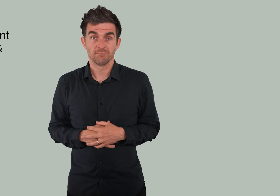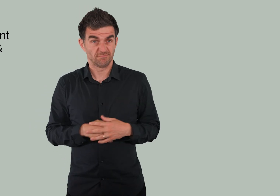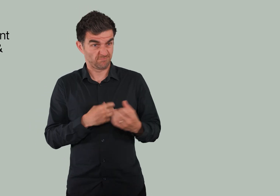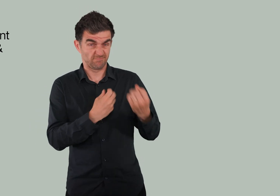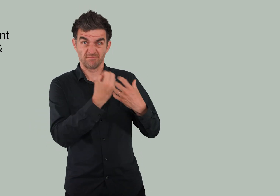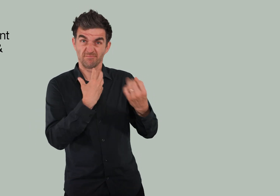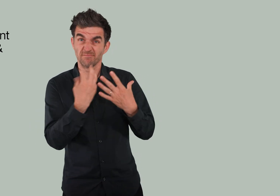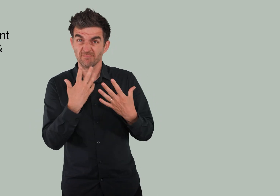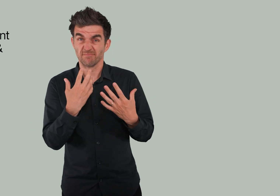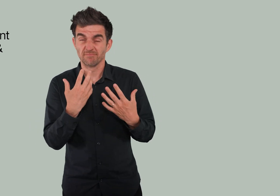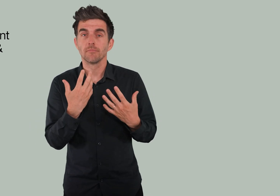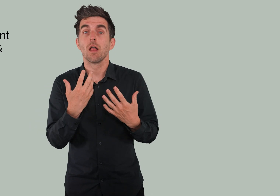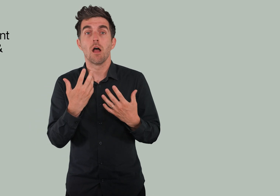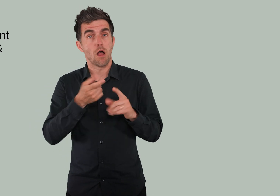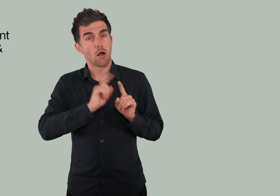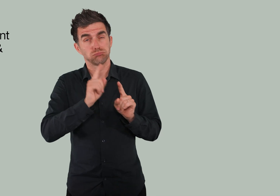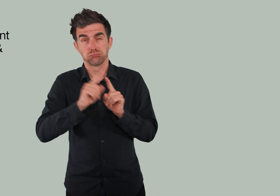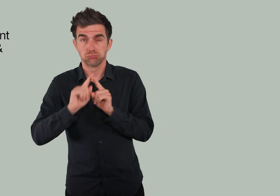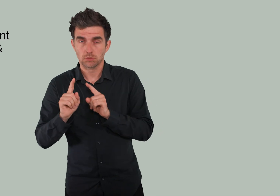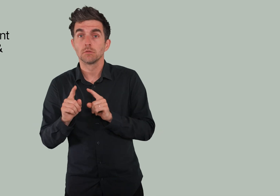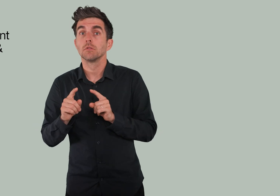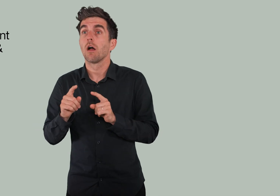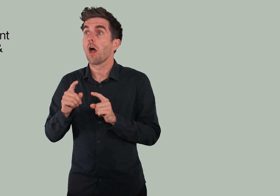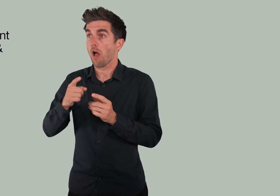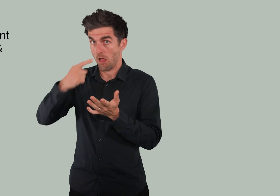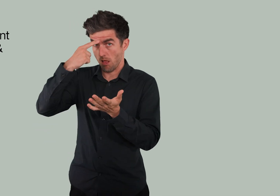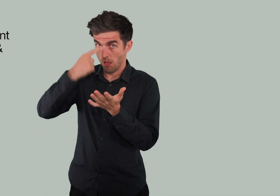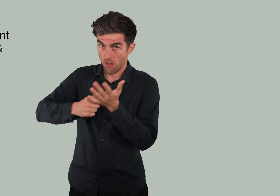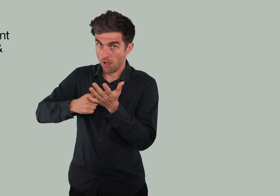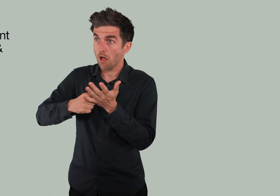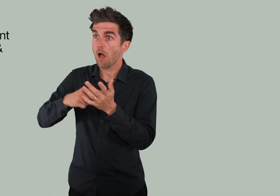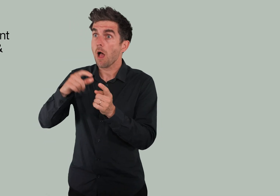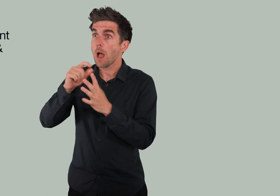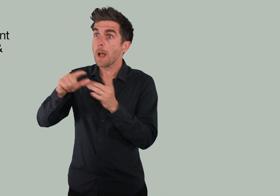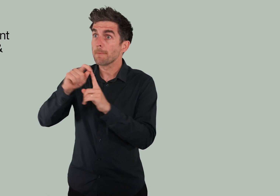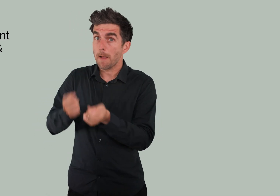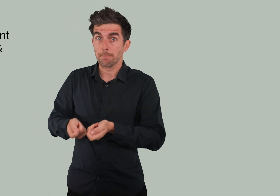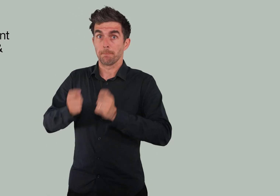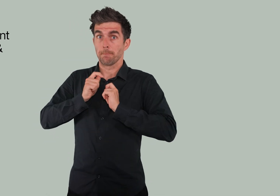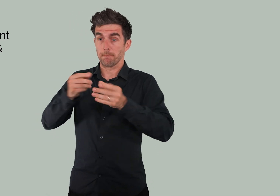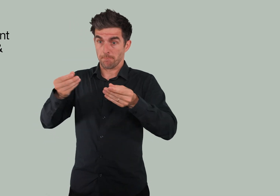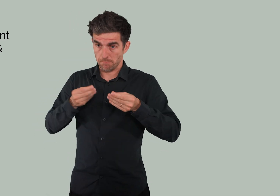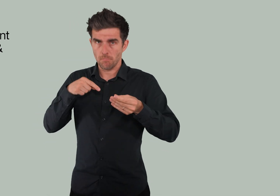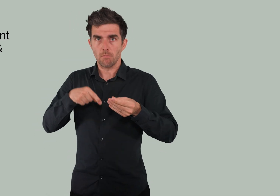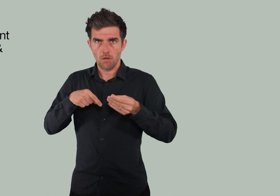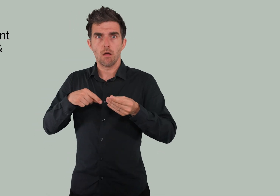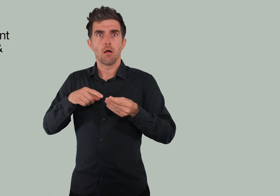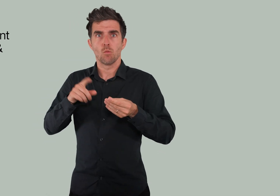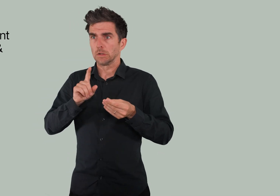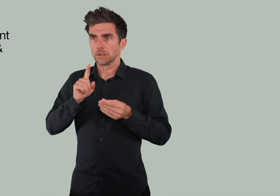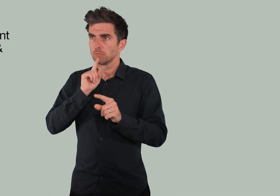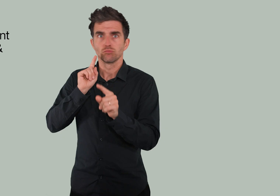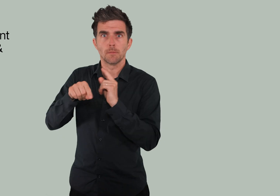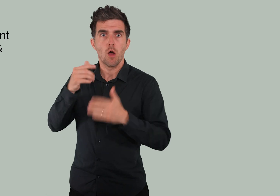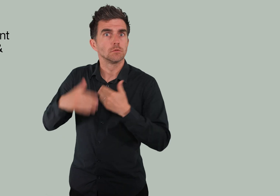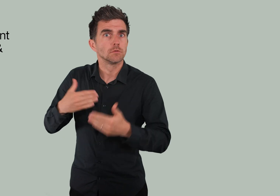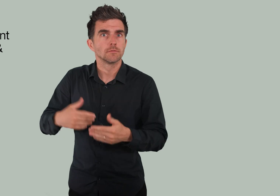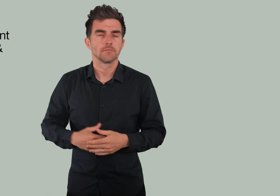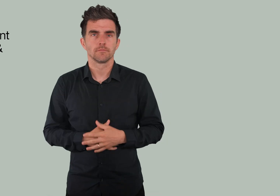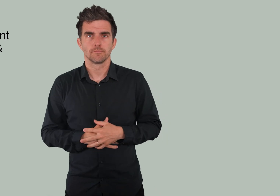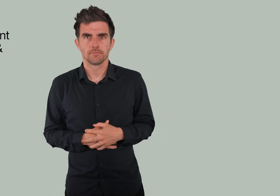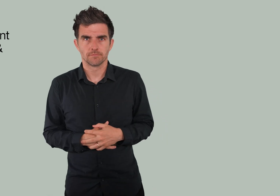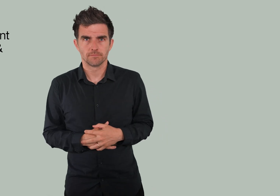6.51 Applicants report a range of responses to receiving the decision on their PIP award.